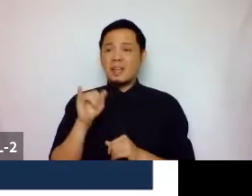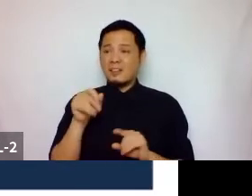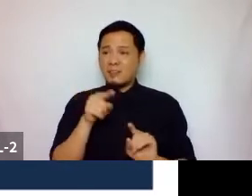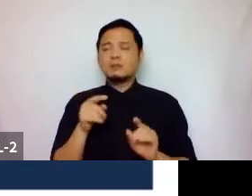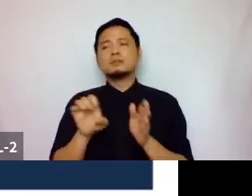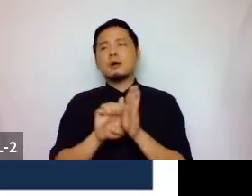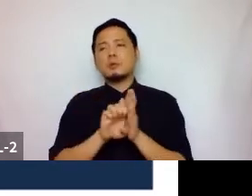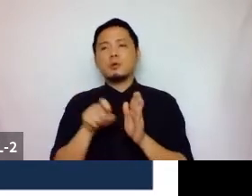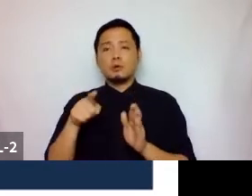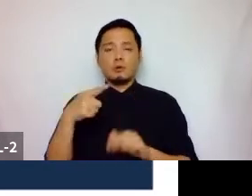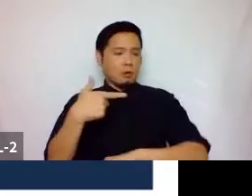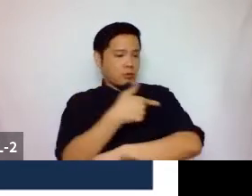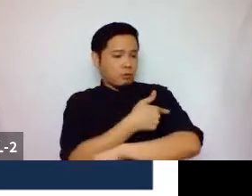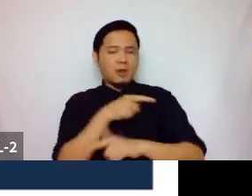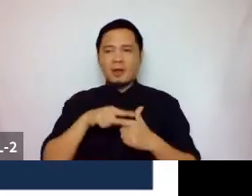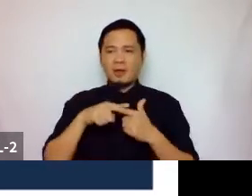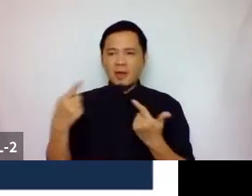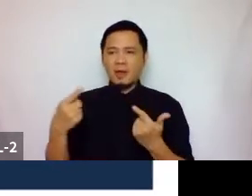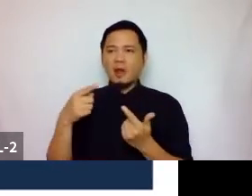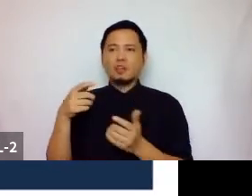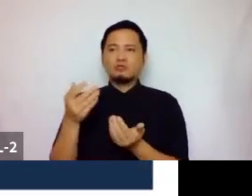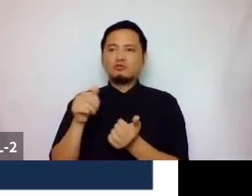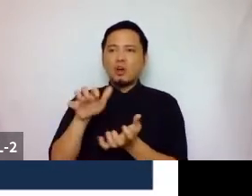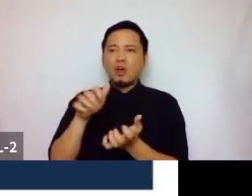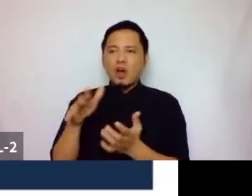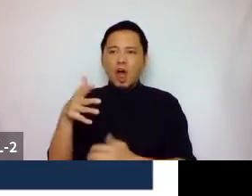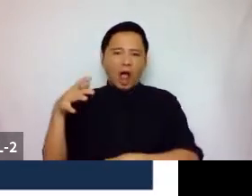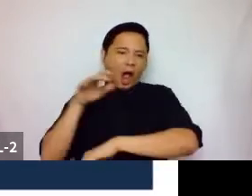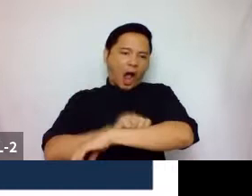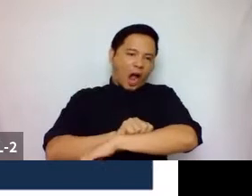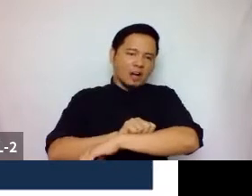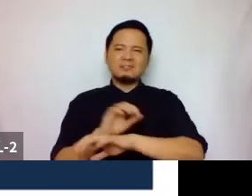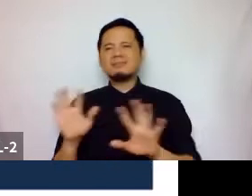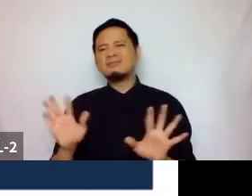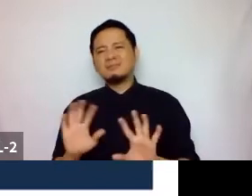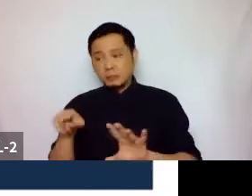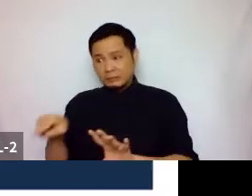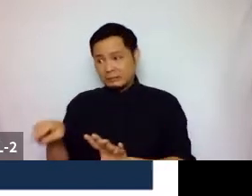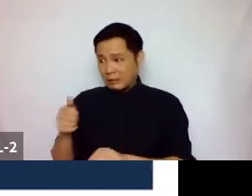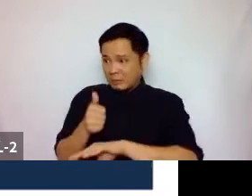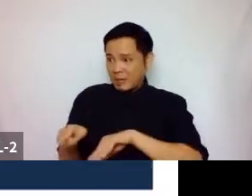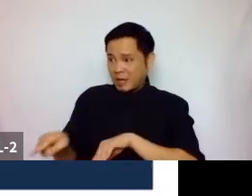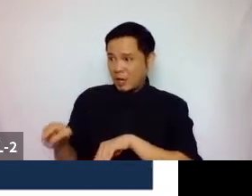But still, only a small percentage reports adverse effects